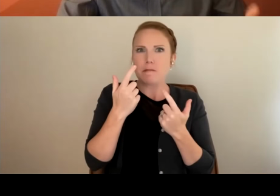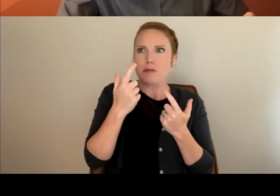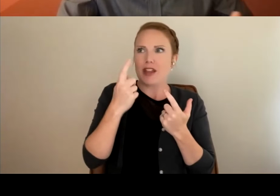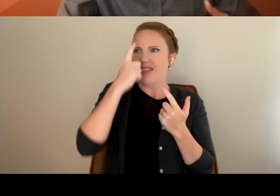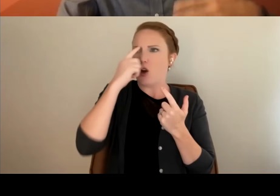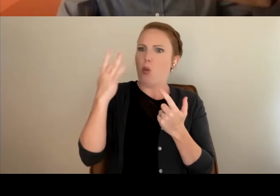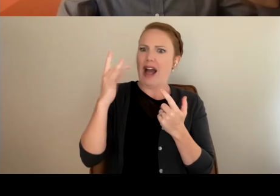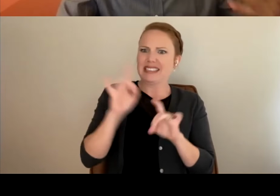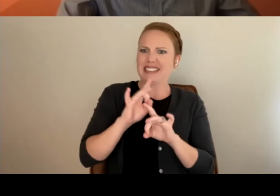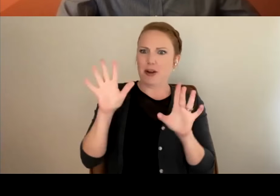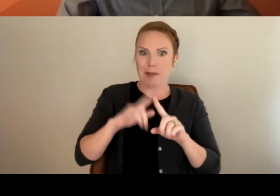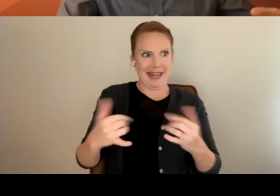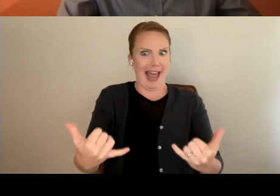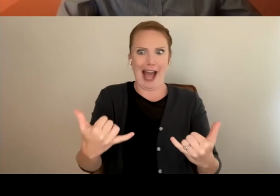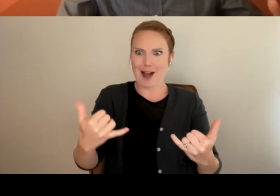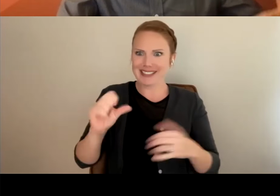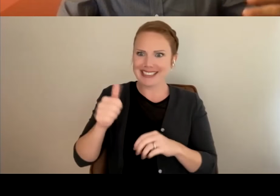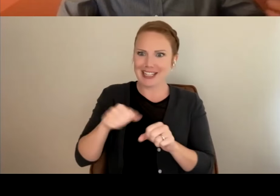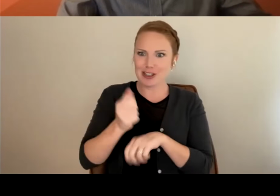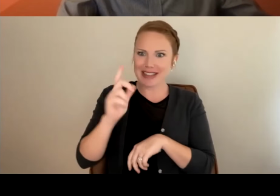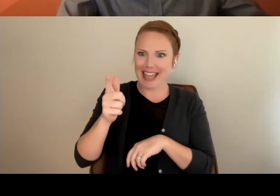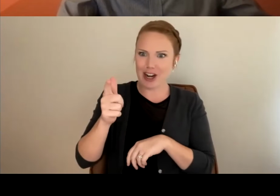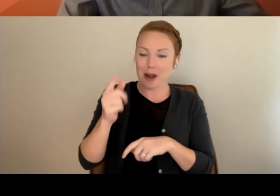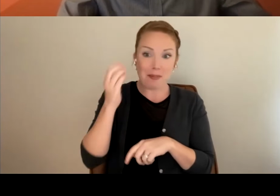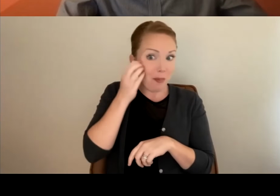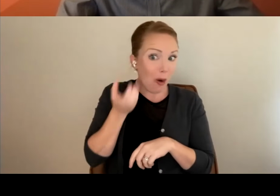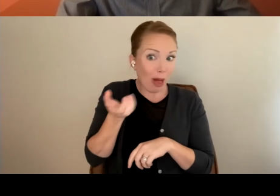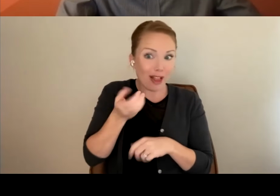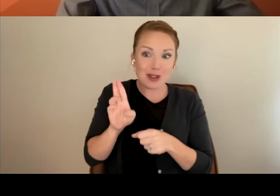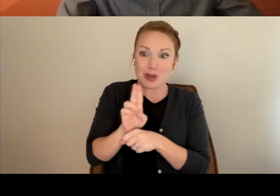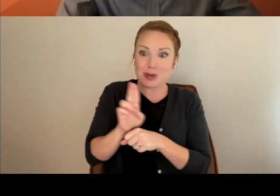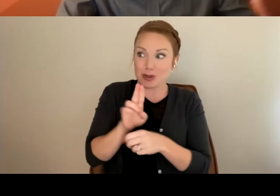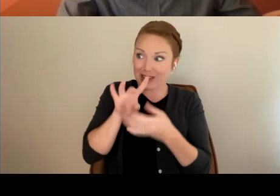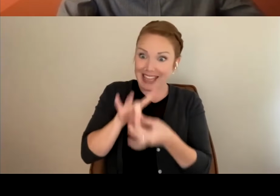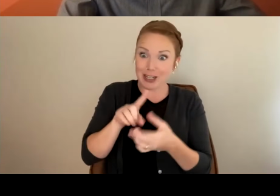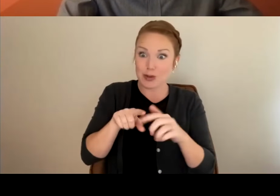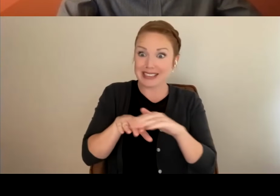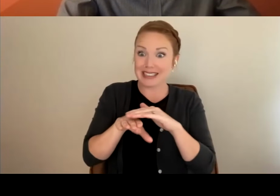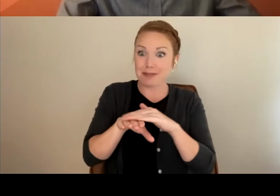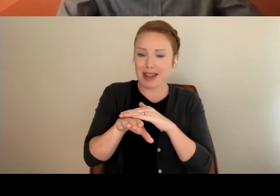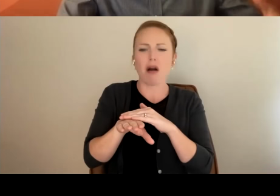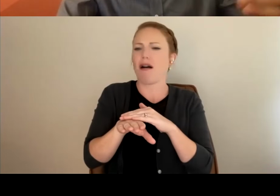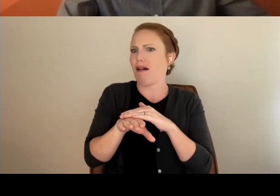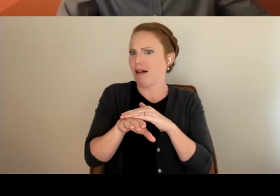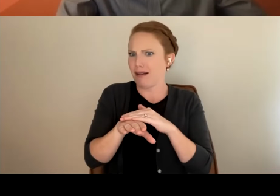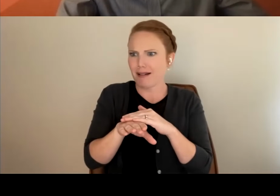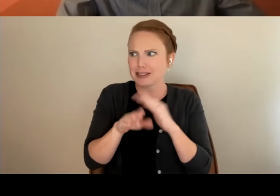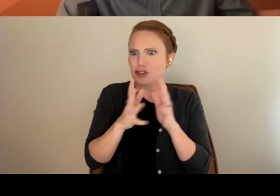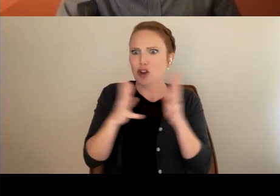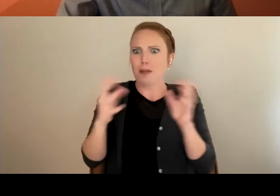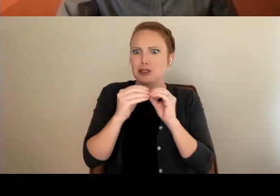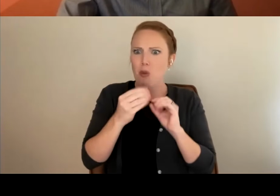now today mobile usability, in terms of accessibility, is far, far better and many folks need assistive